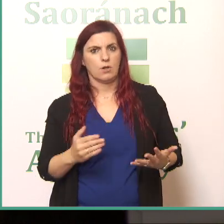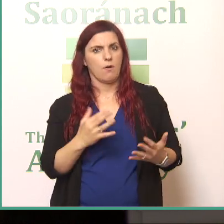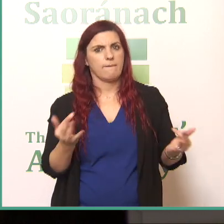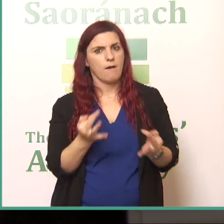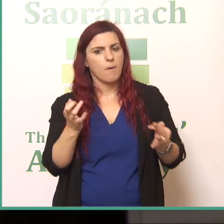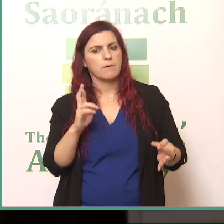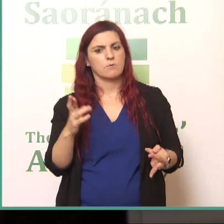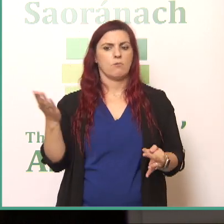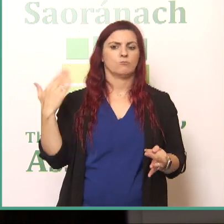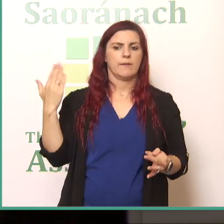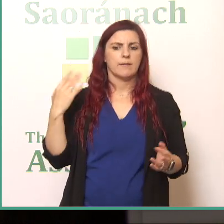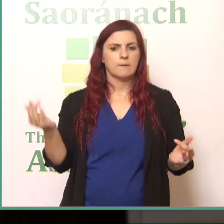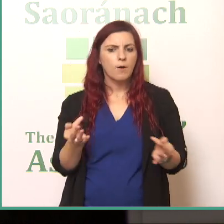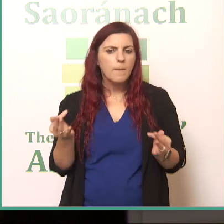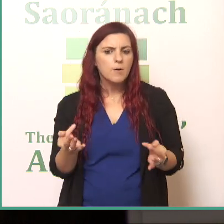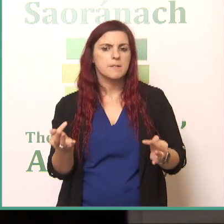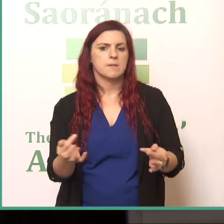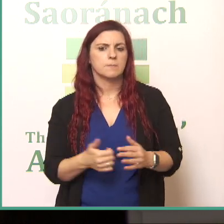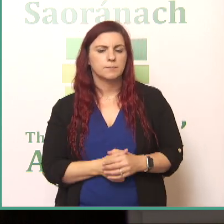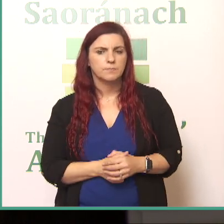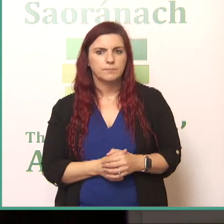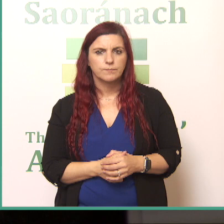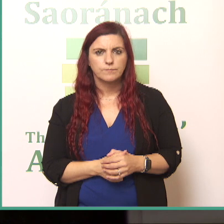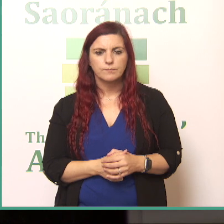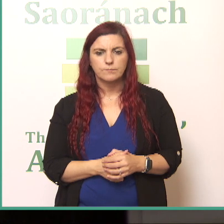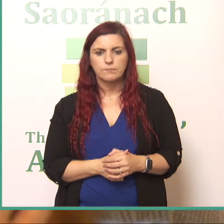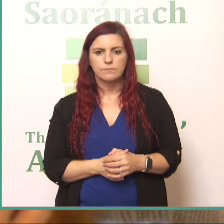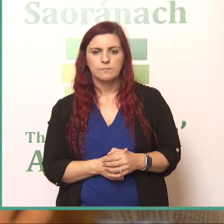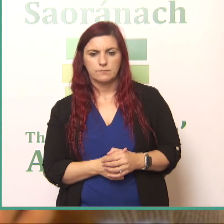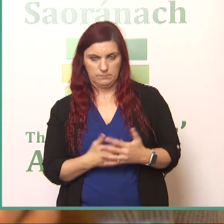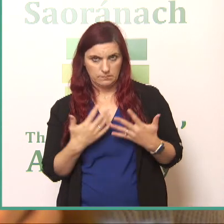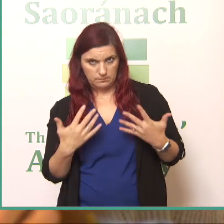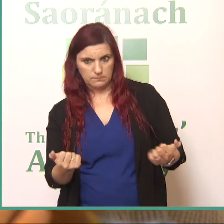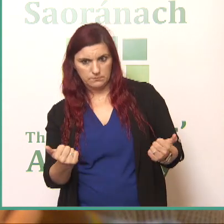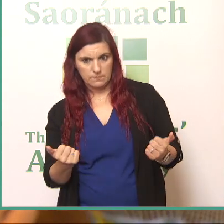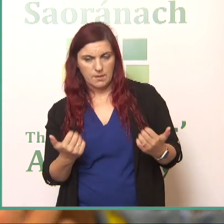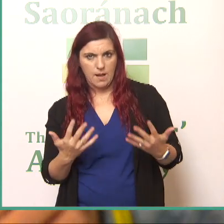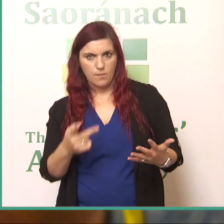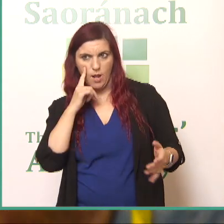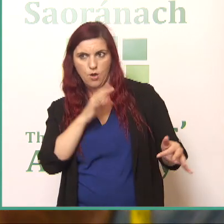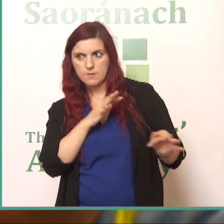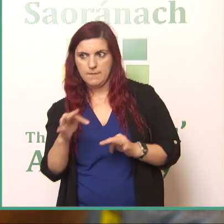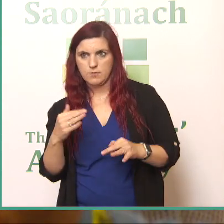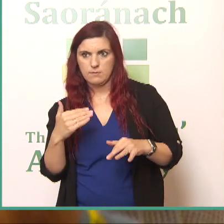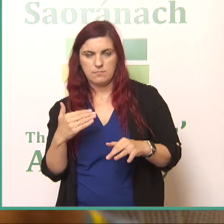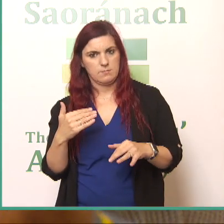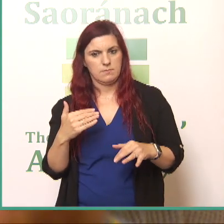our farmers in our older generations and they're now being looked after by with extreme care